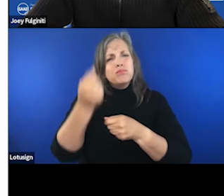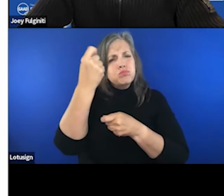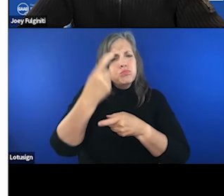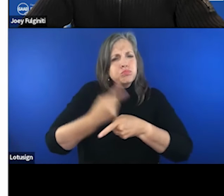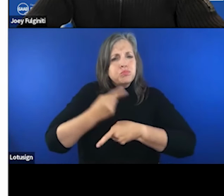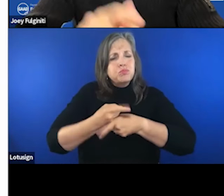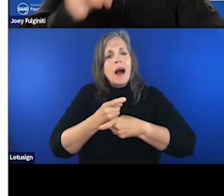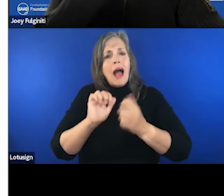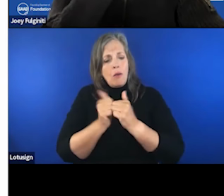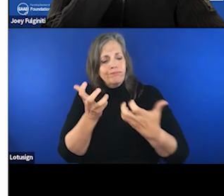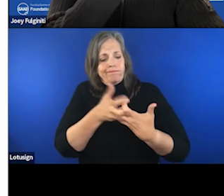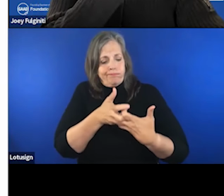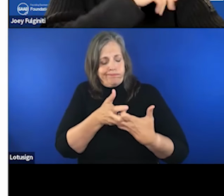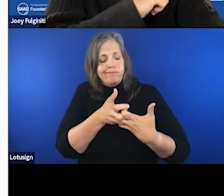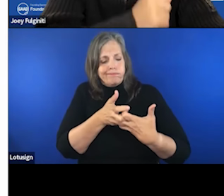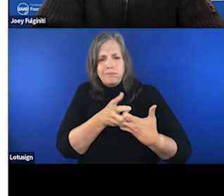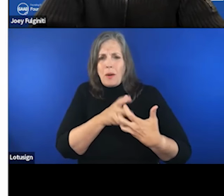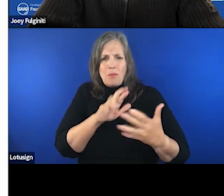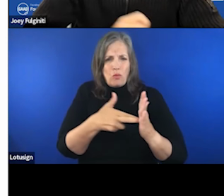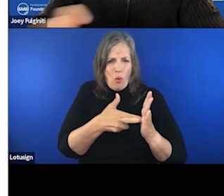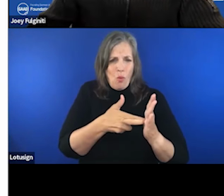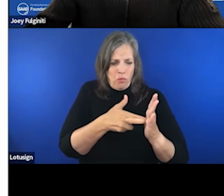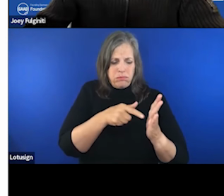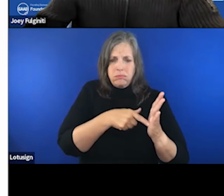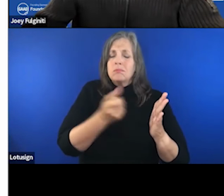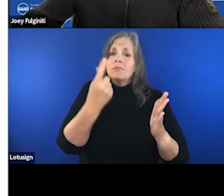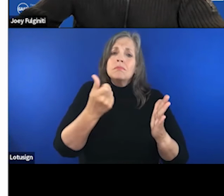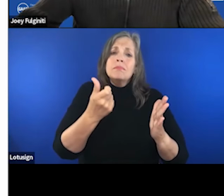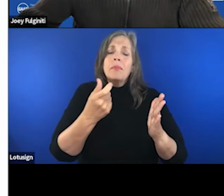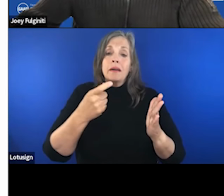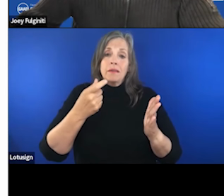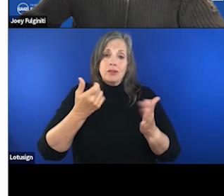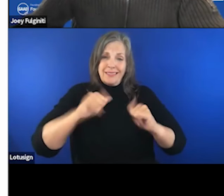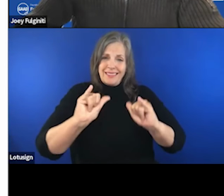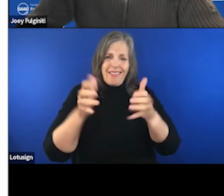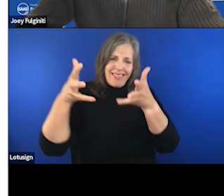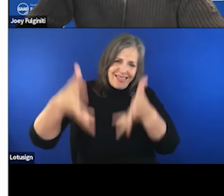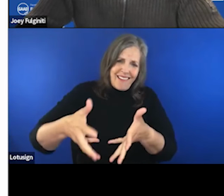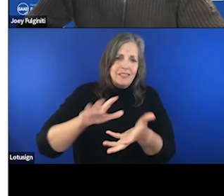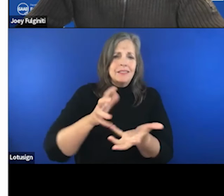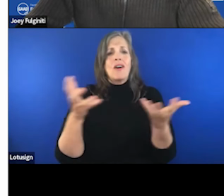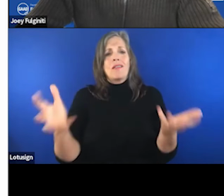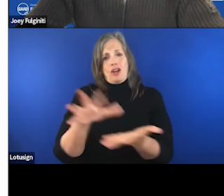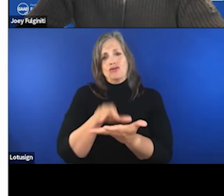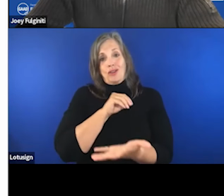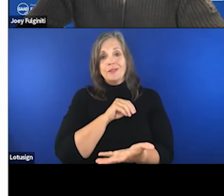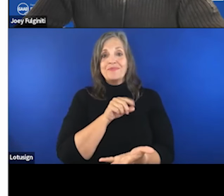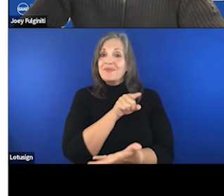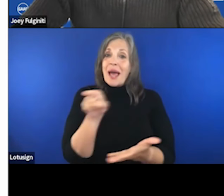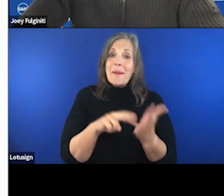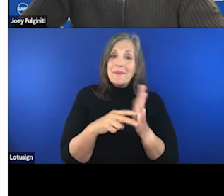than most but have a lot to learn so y'all you have come to the right place because our senior